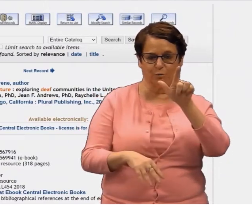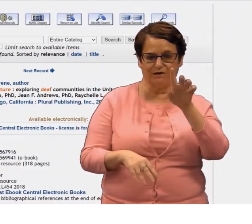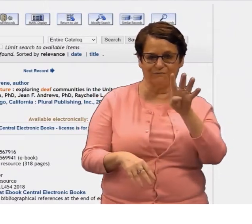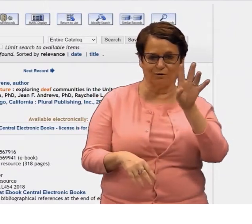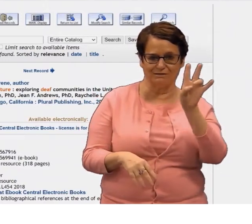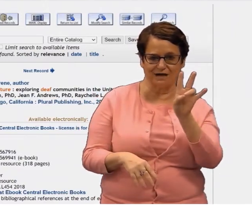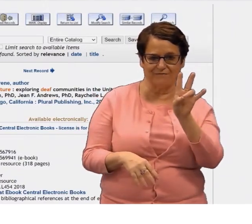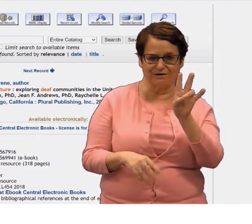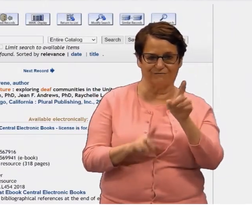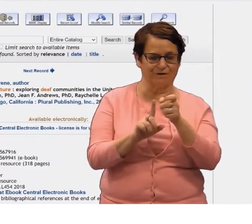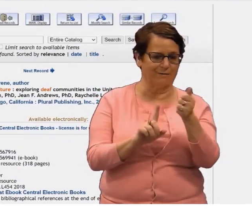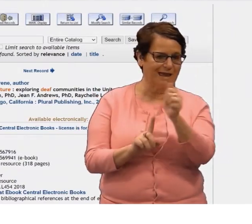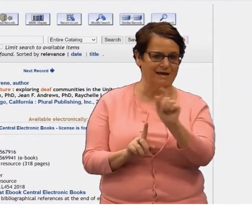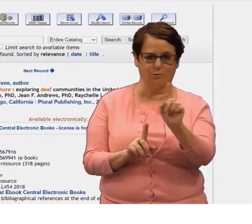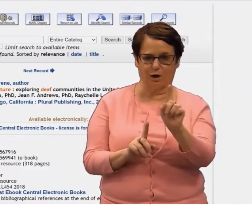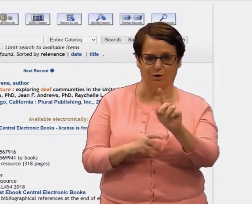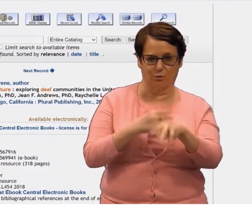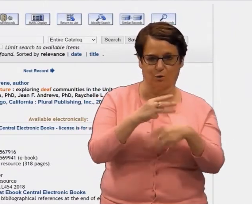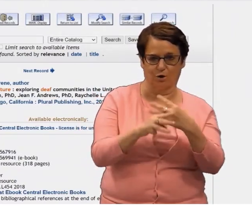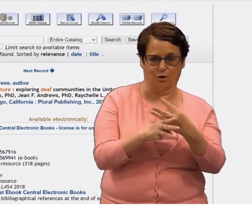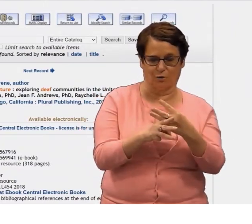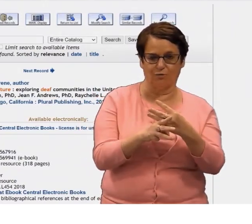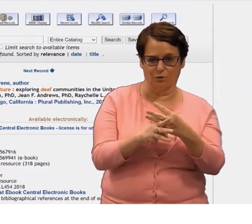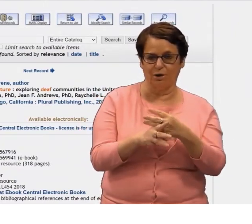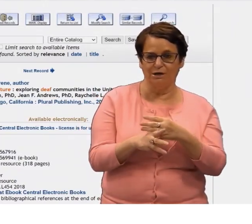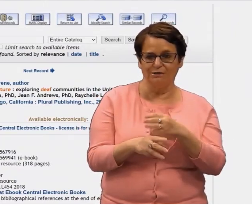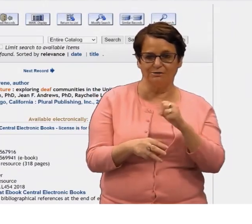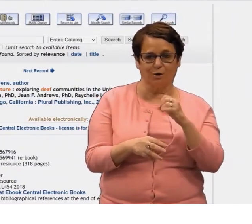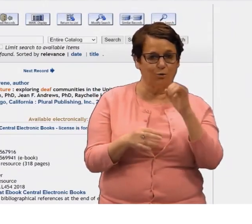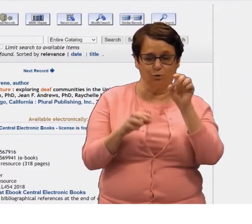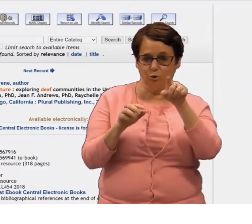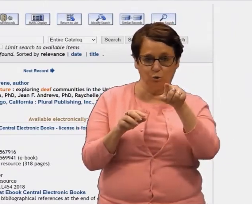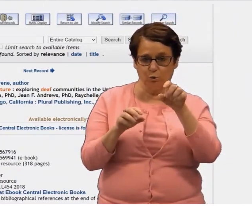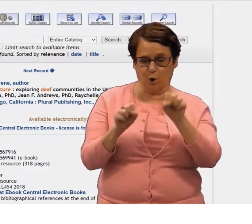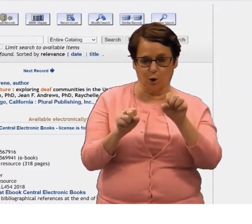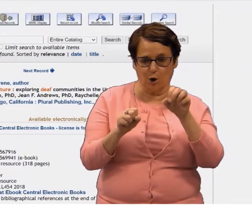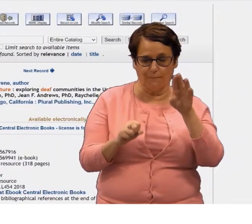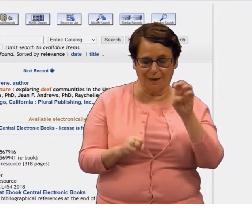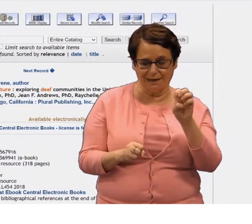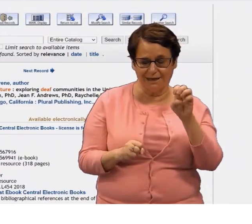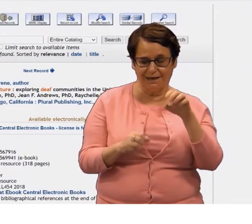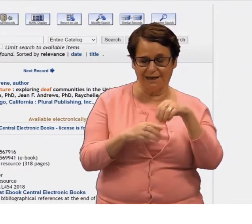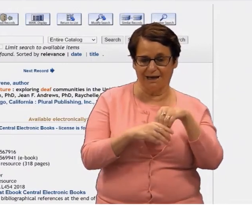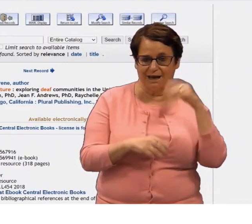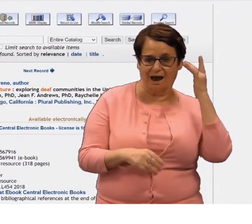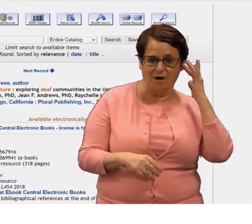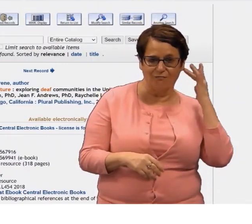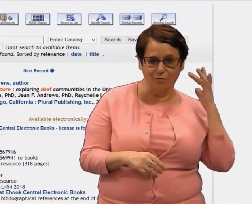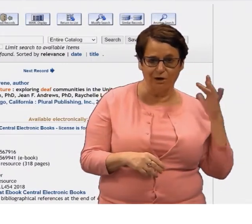You can click on that. I'm letting you know that it's available 24/7 from anywhere in the world.